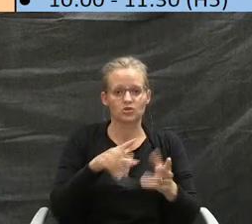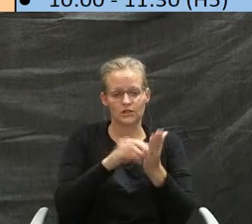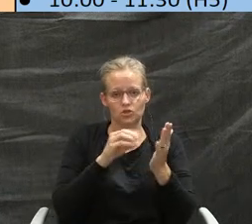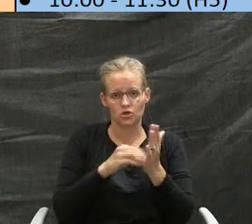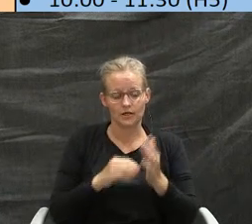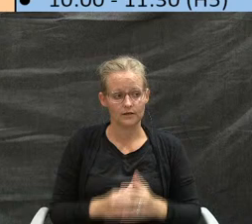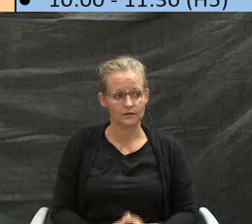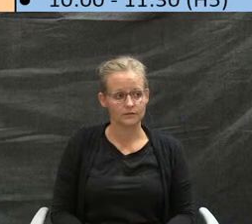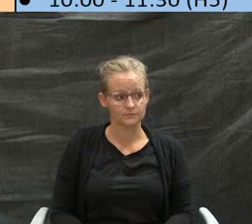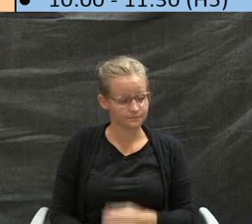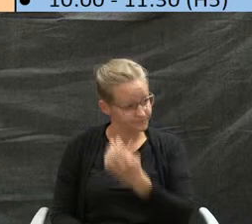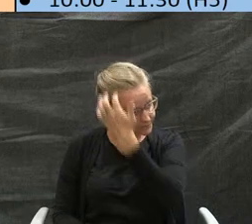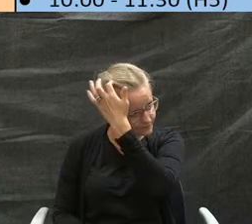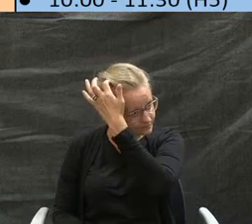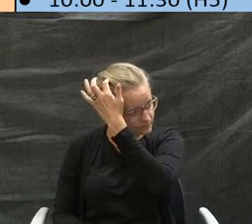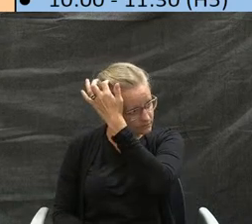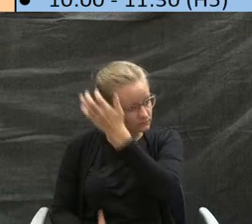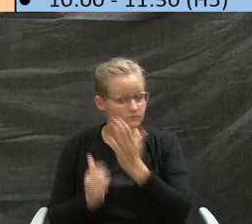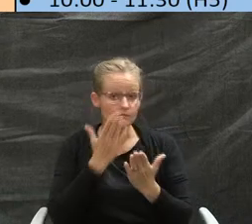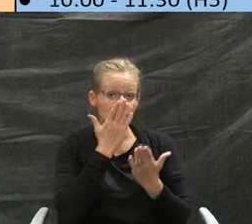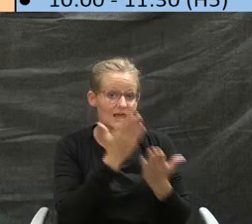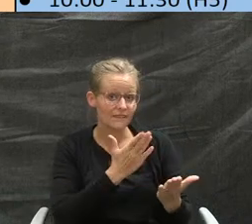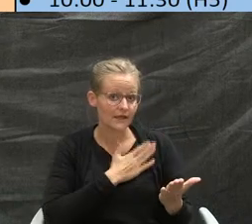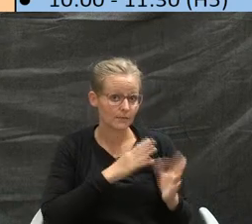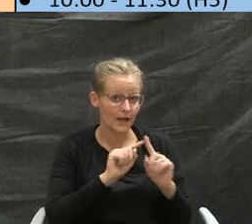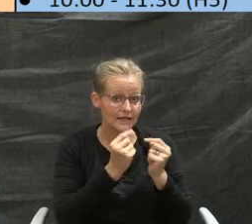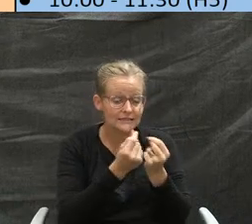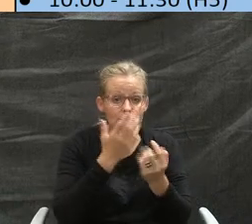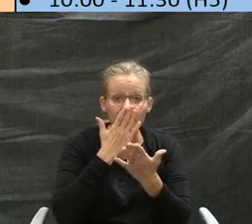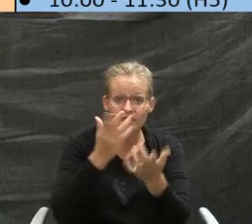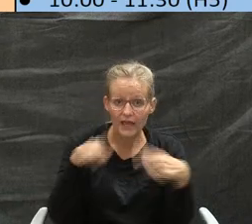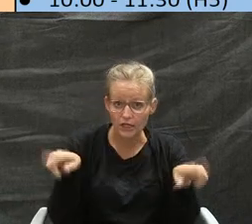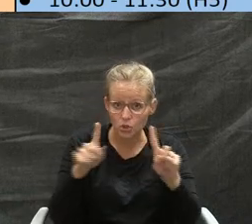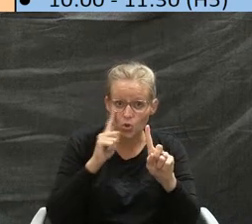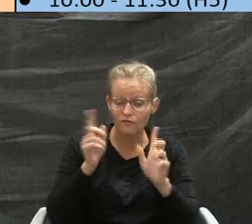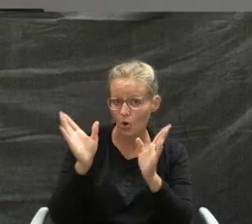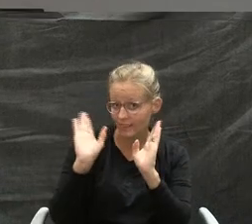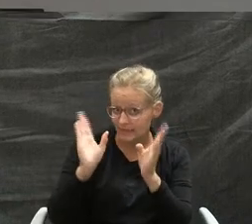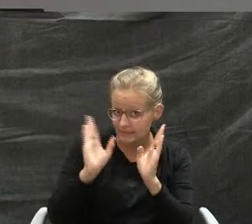And again, I want to thank my team and think of you for listening and that's plan 7